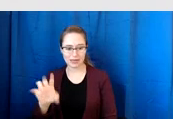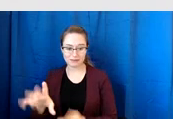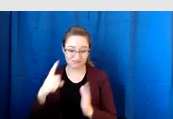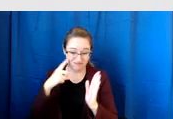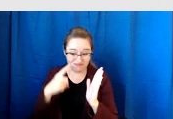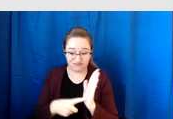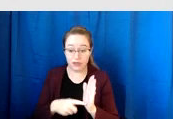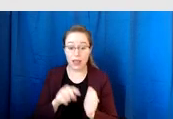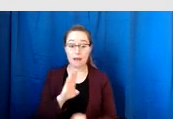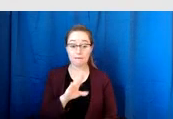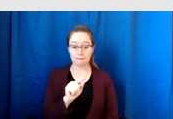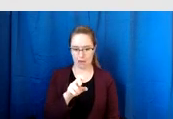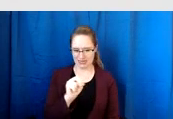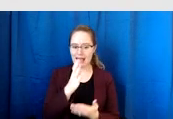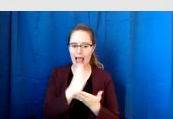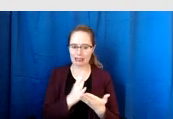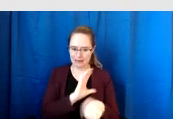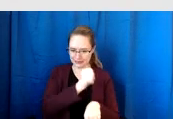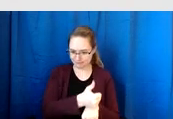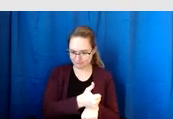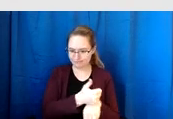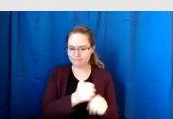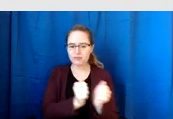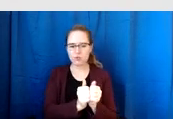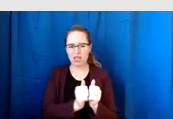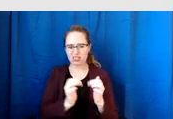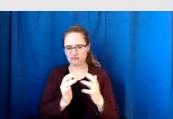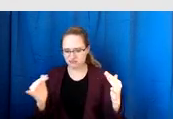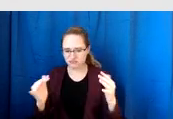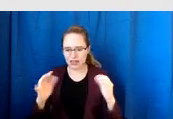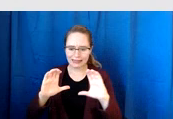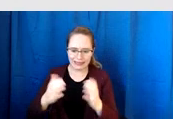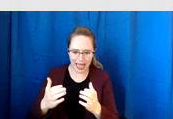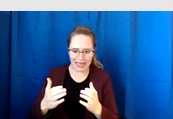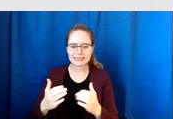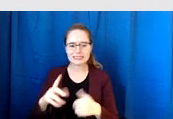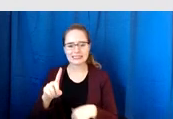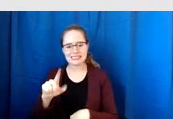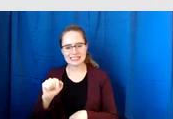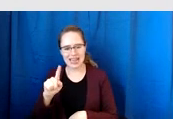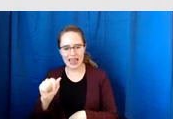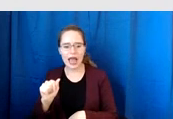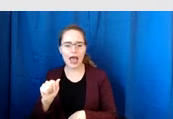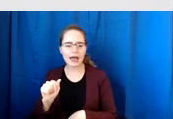your button element with various classes, data-dismiss equals modal,